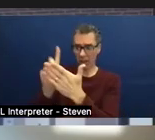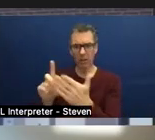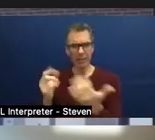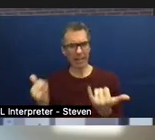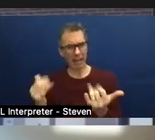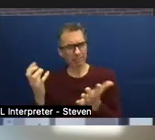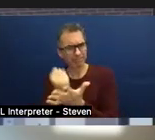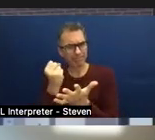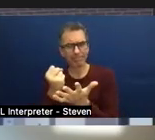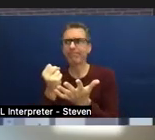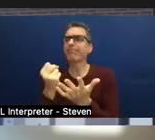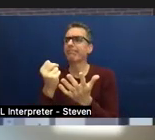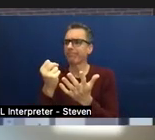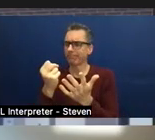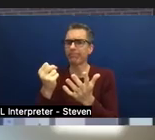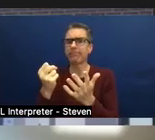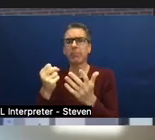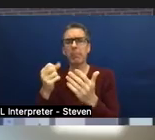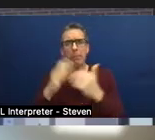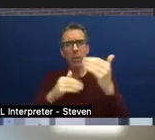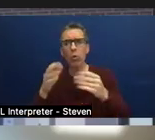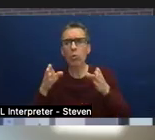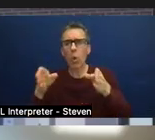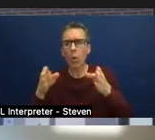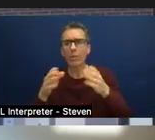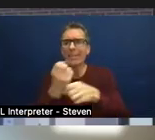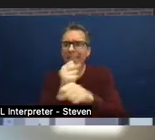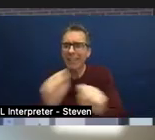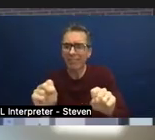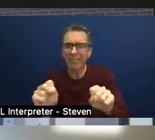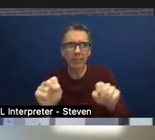that's not harmful, I would truly support that.